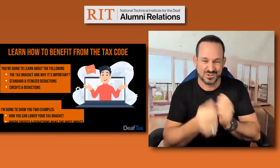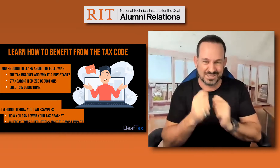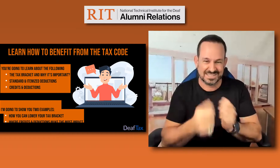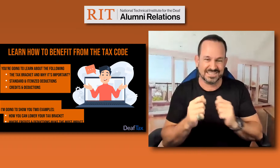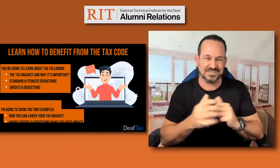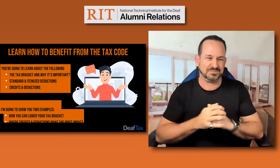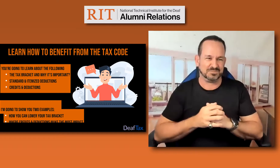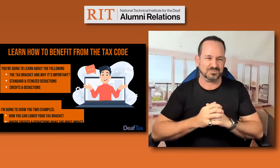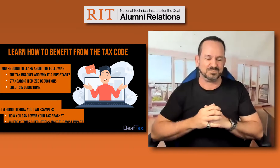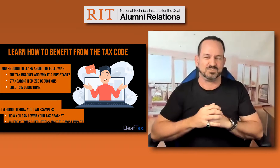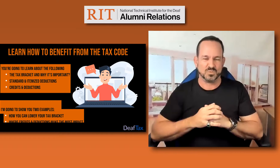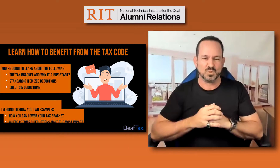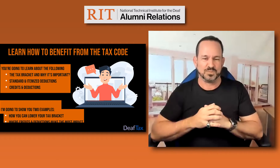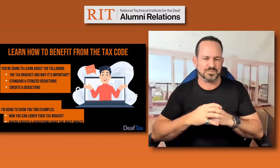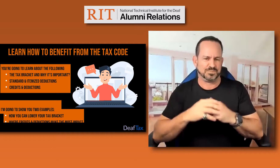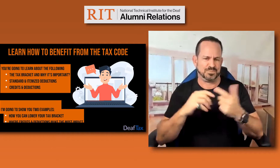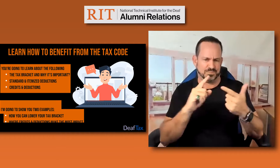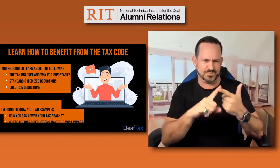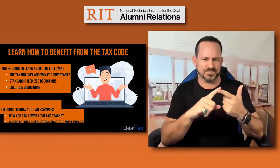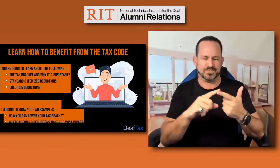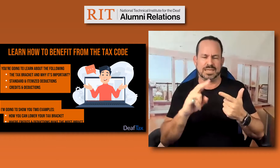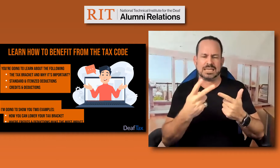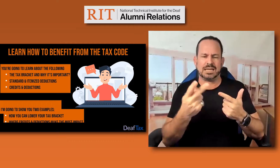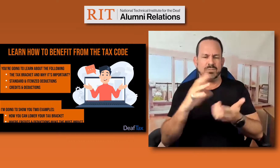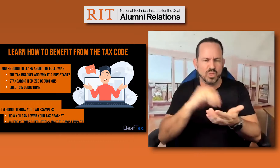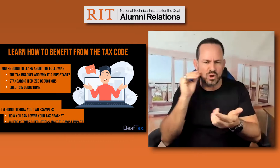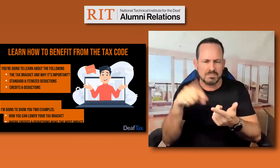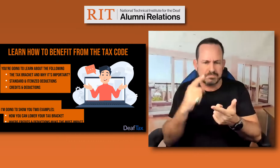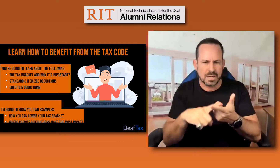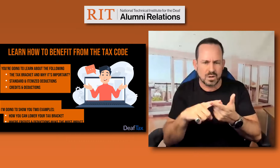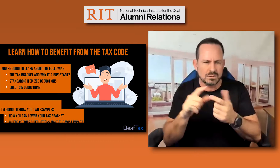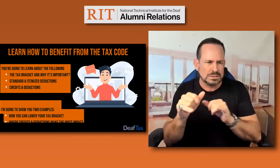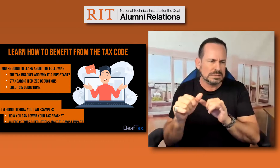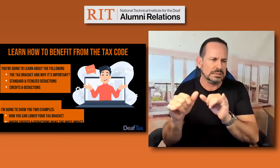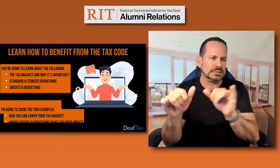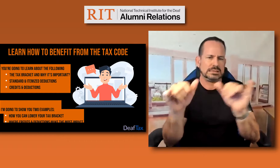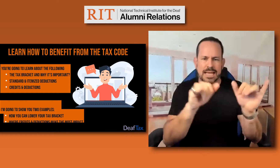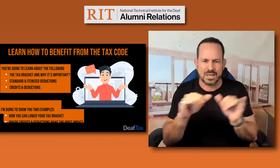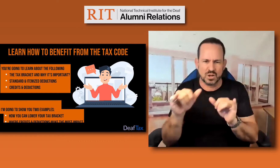There's thousands of pages that make up the tax code, and these are going through constant changes